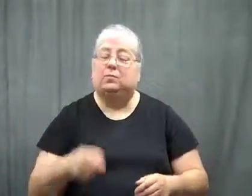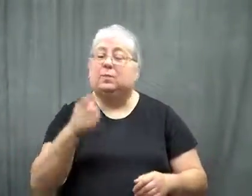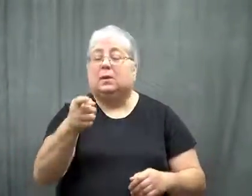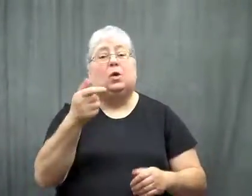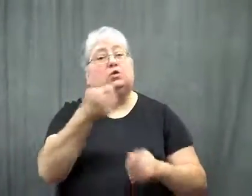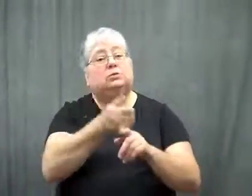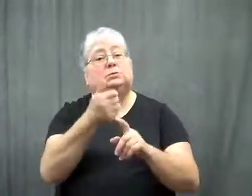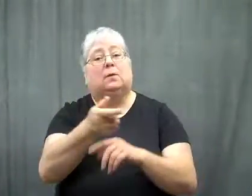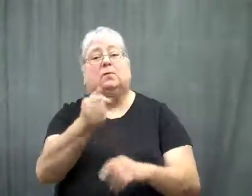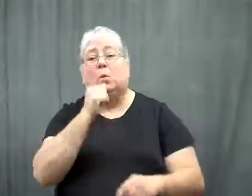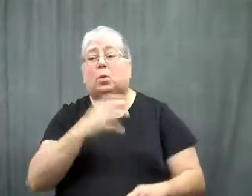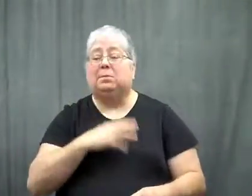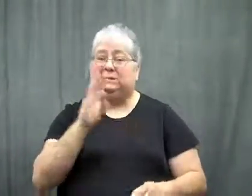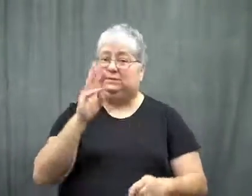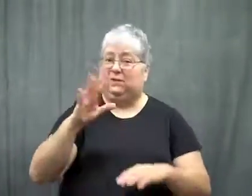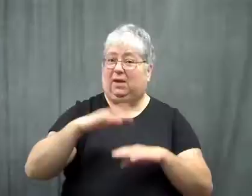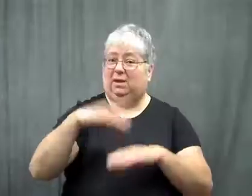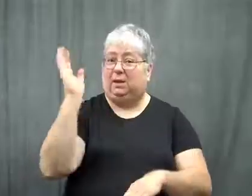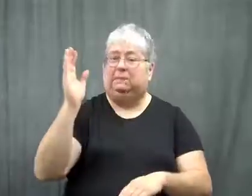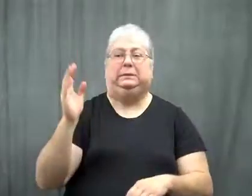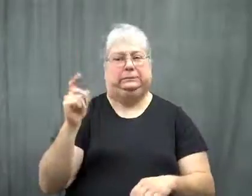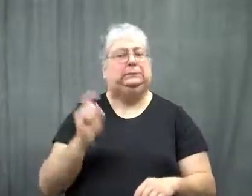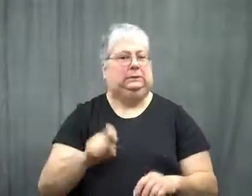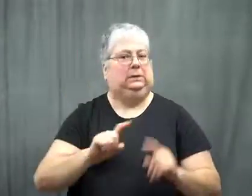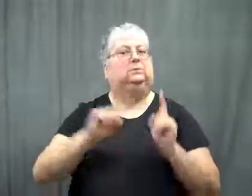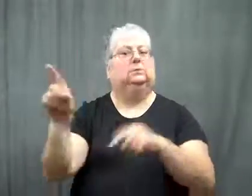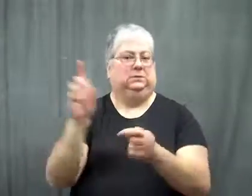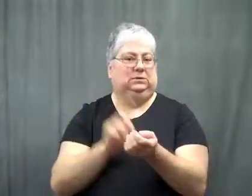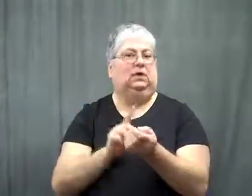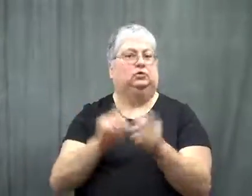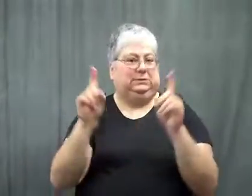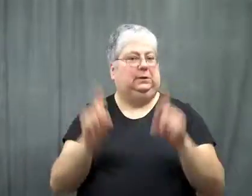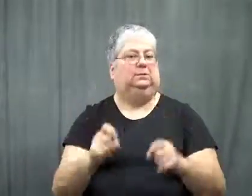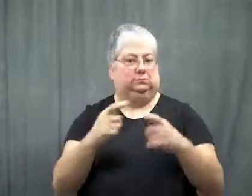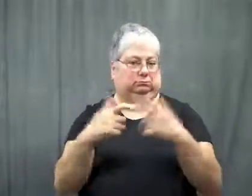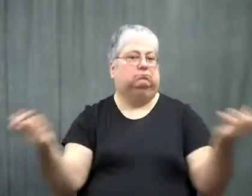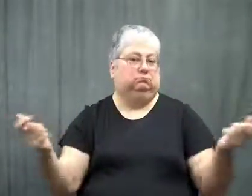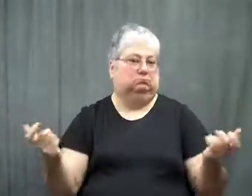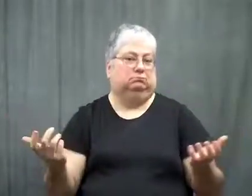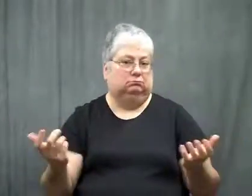If you're a woman 65 or older, you need to have various medical tests done.